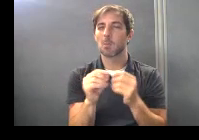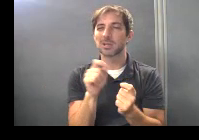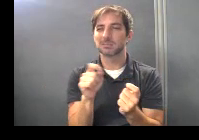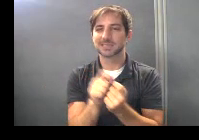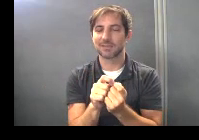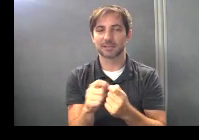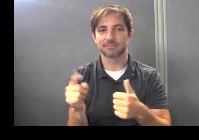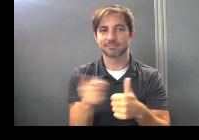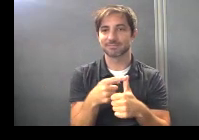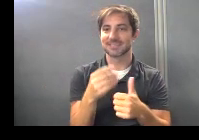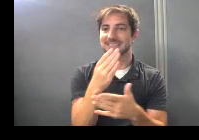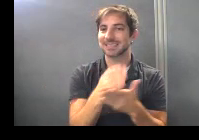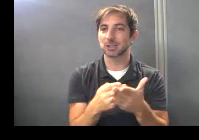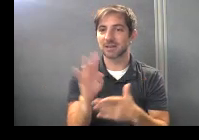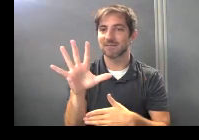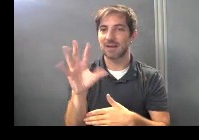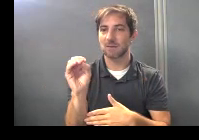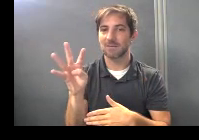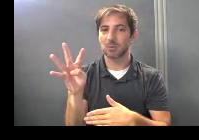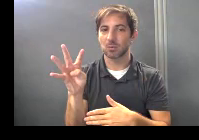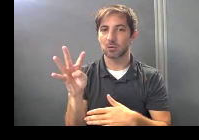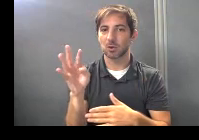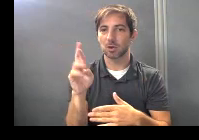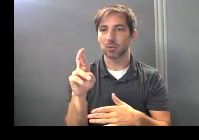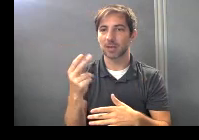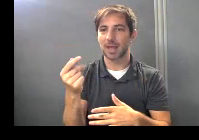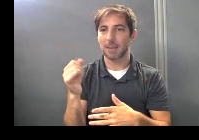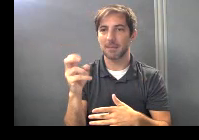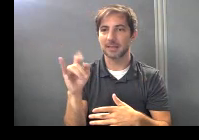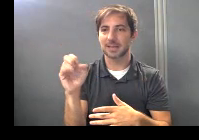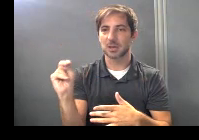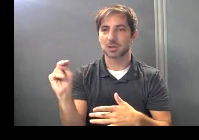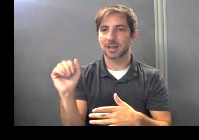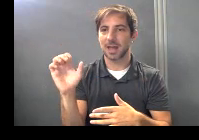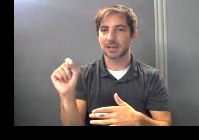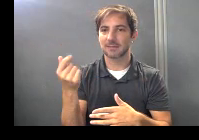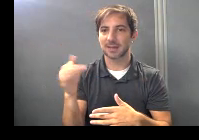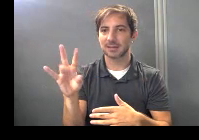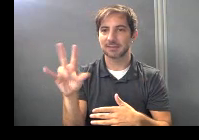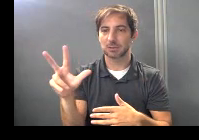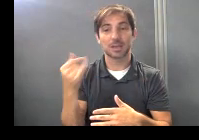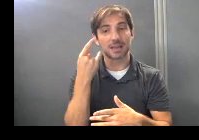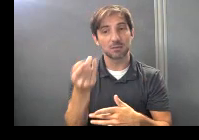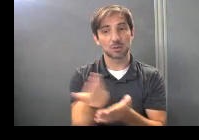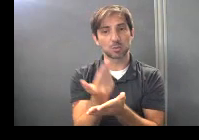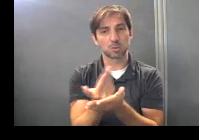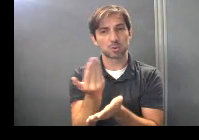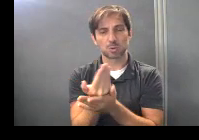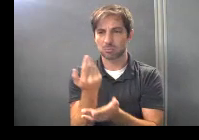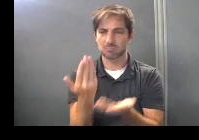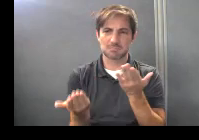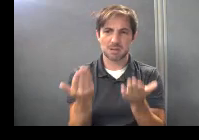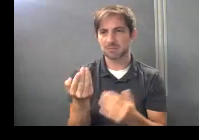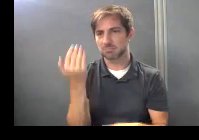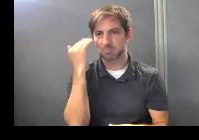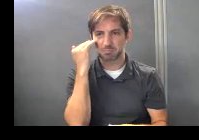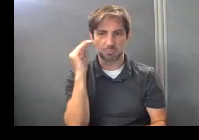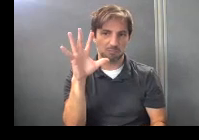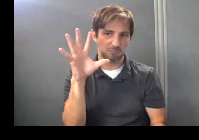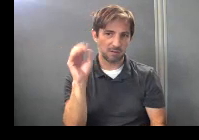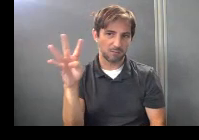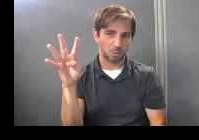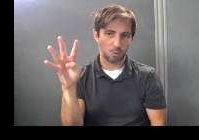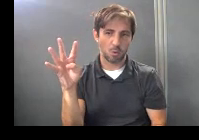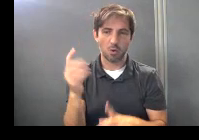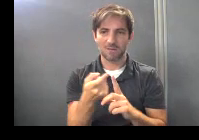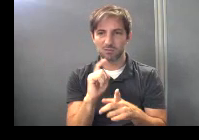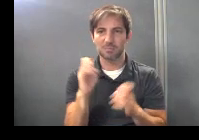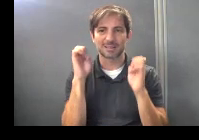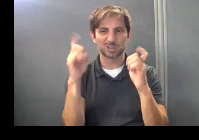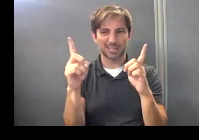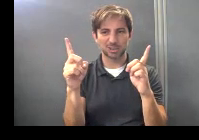504 OF THE REHABILITATION OF ACT OF 1973 MAY BE FAMILIAR WITH THE TERM 504 EDUCATION.